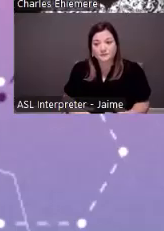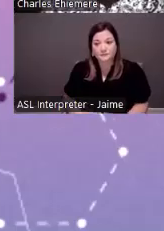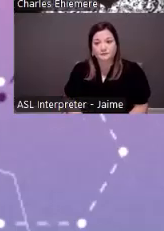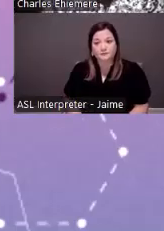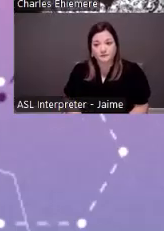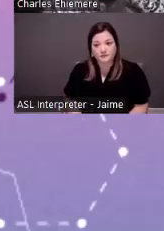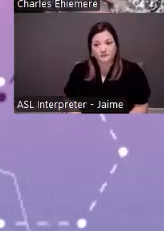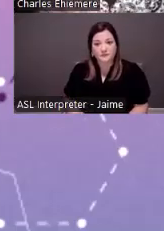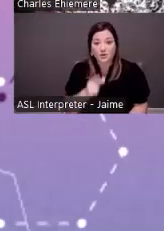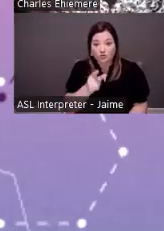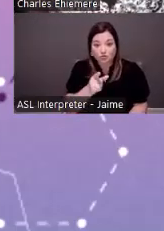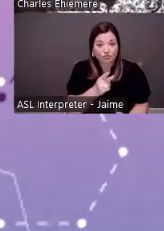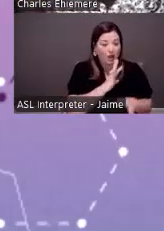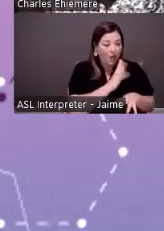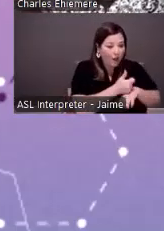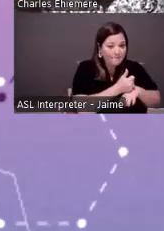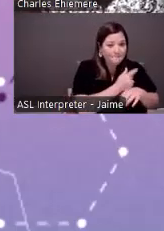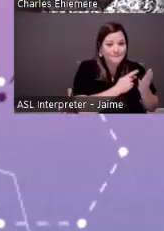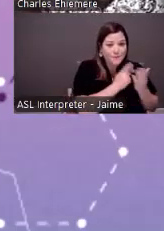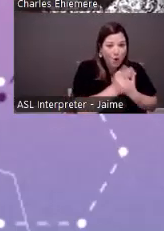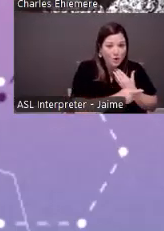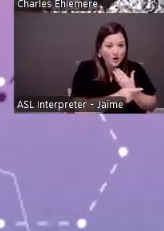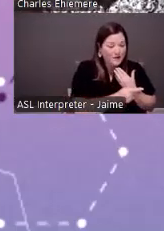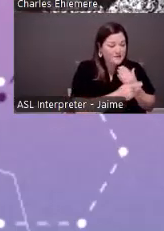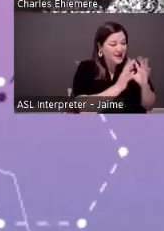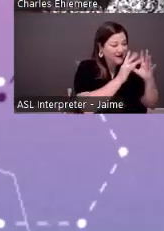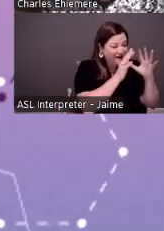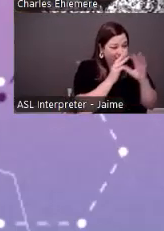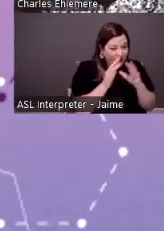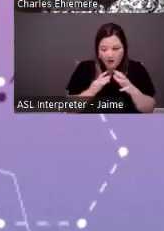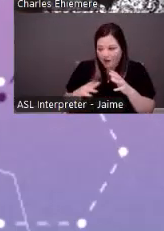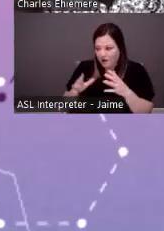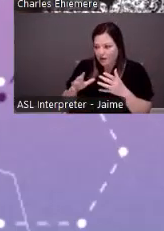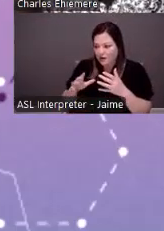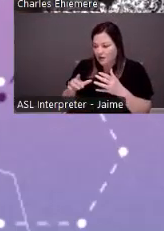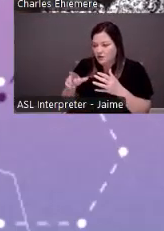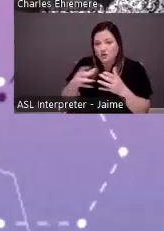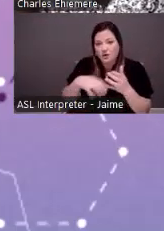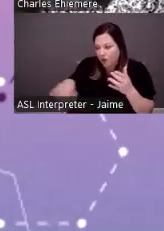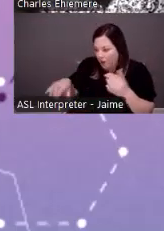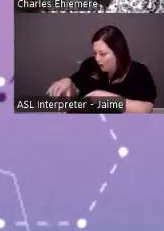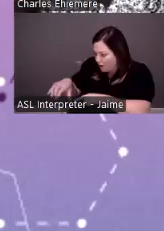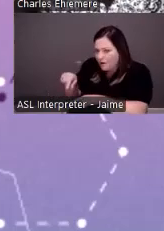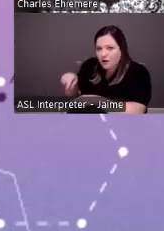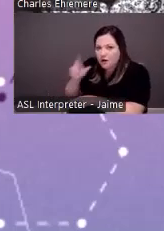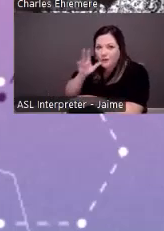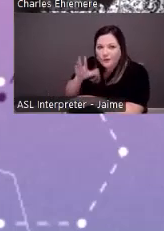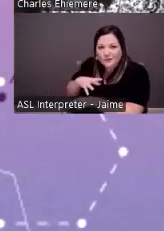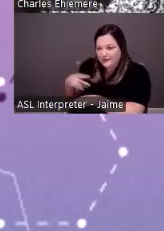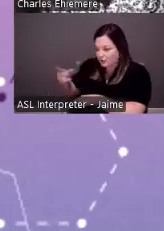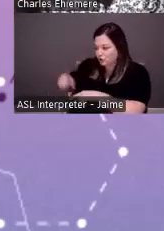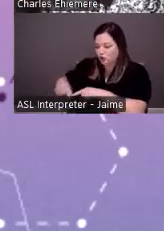find that some pocket of women within those rural areas will not be able to access those information,